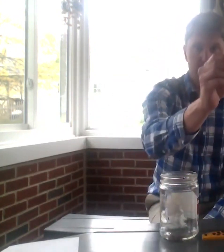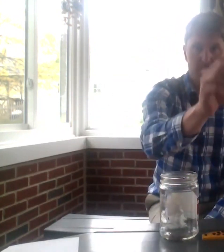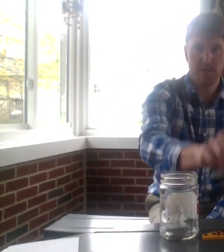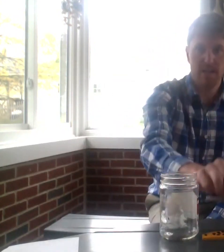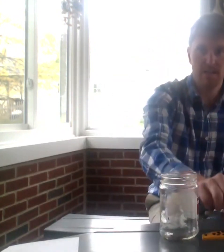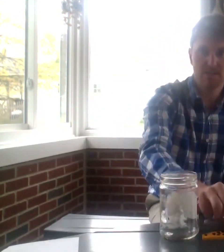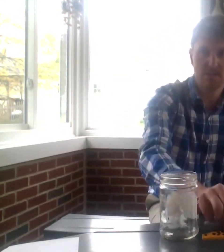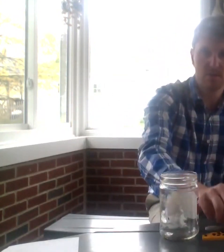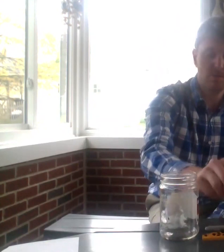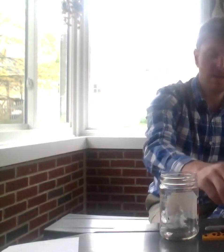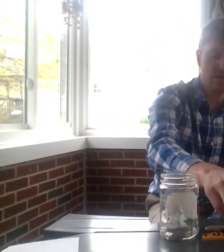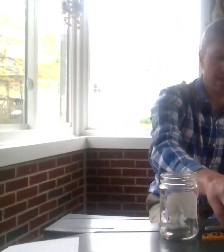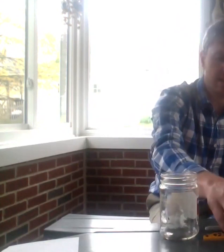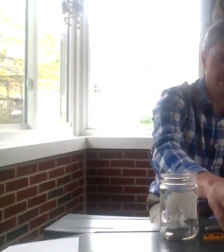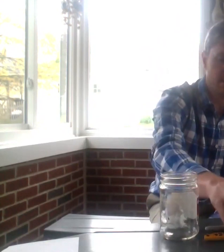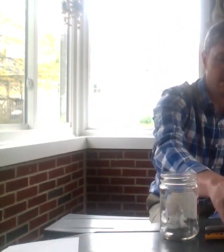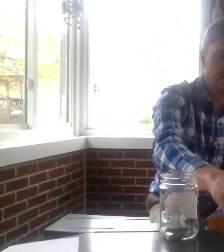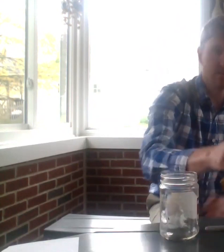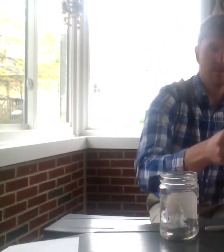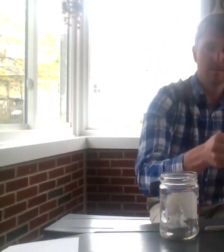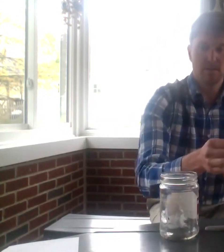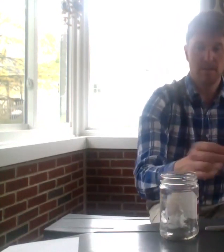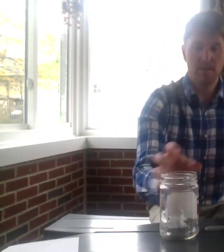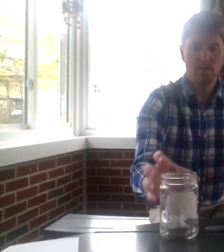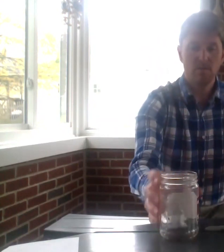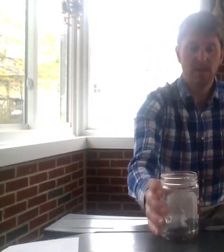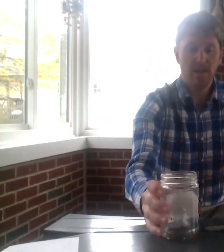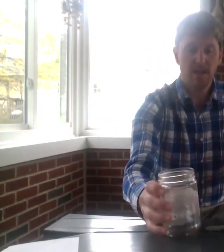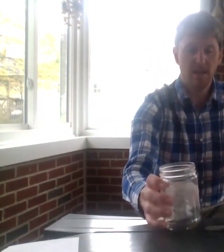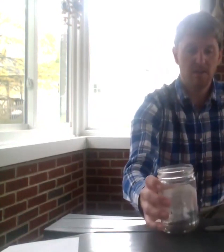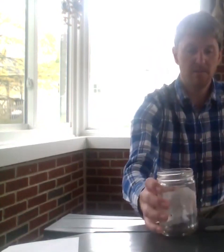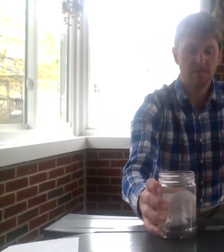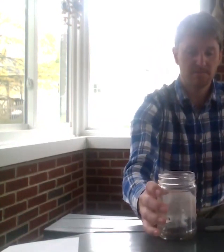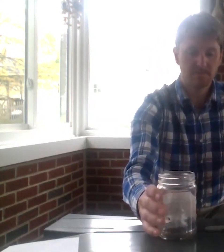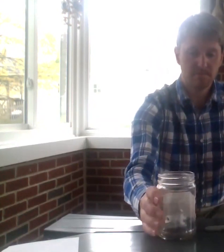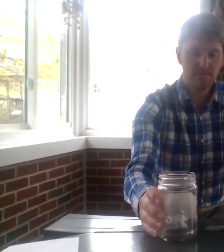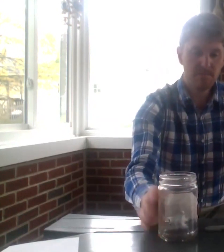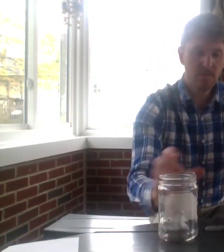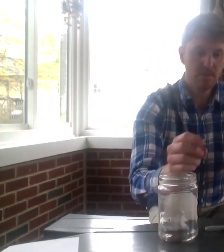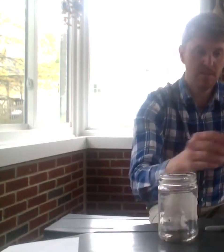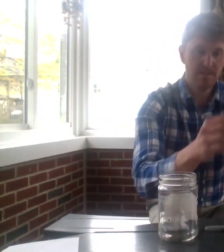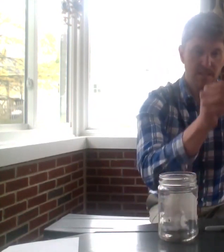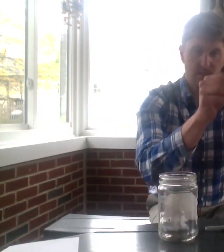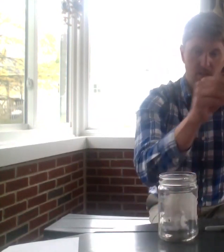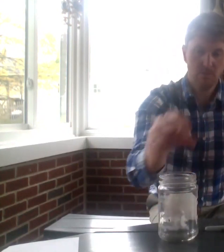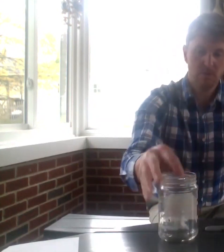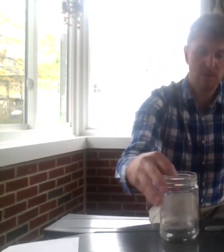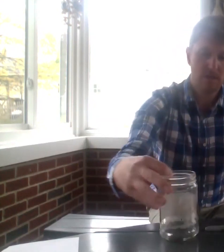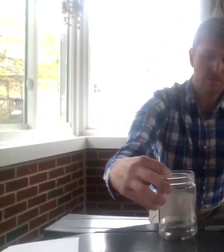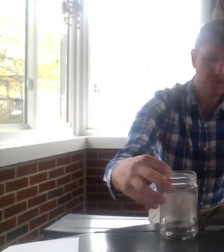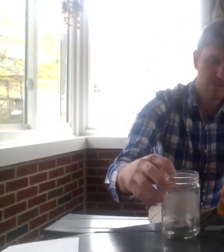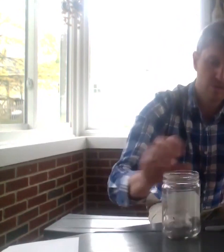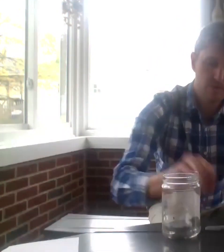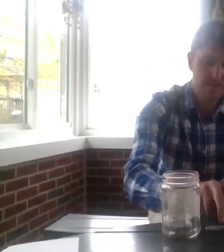We're gonna take our ruler and we're just going to measure up. And you measure from the bottom